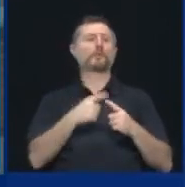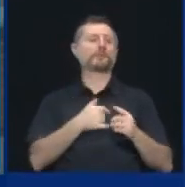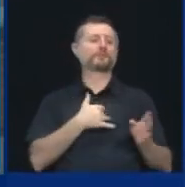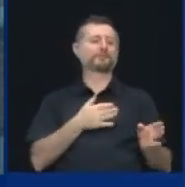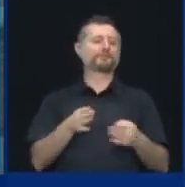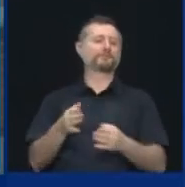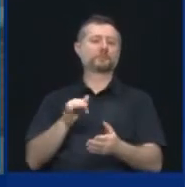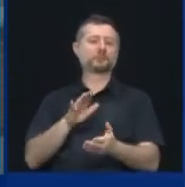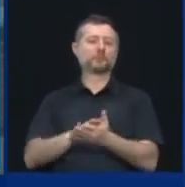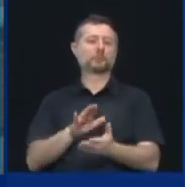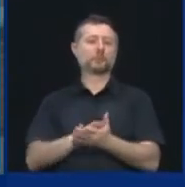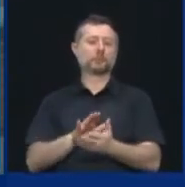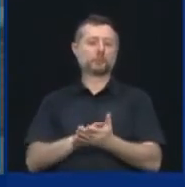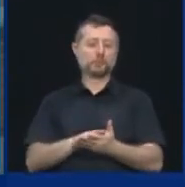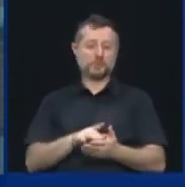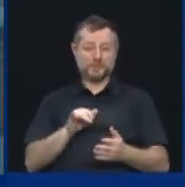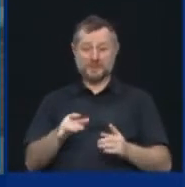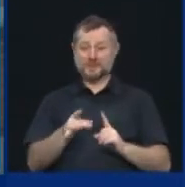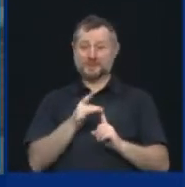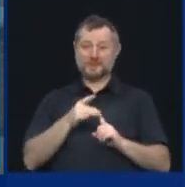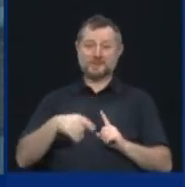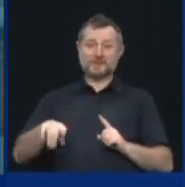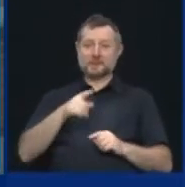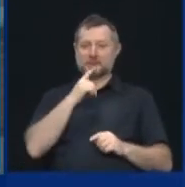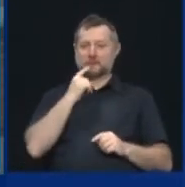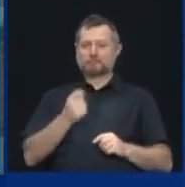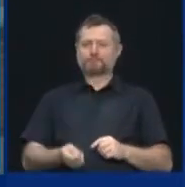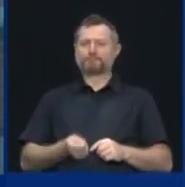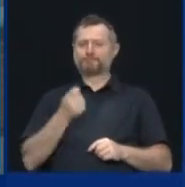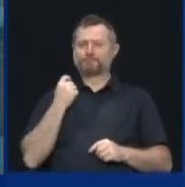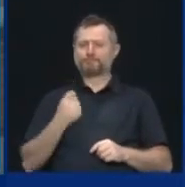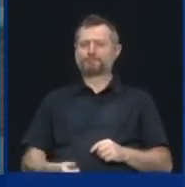ON THE ISSUE OF SCHOOLS, THE NUMBERS SHOW THAT THE RKIS OF